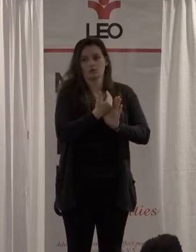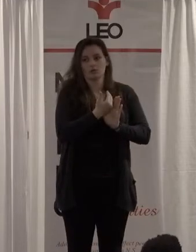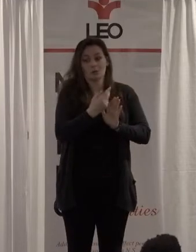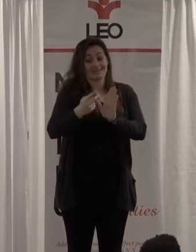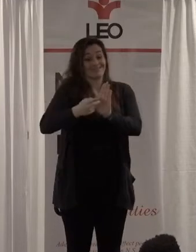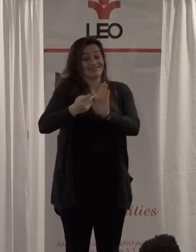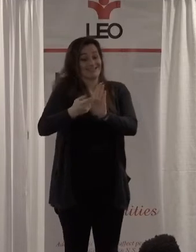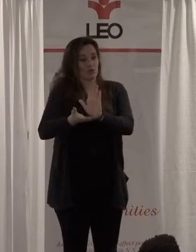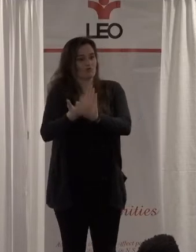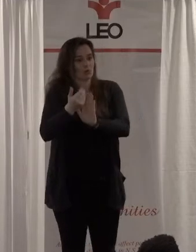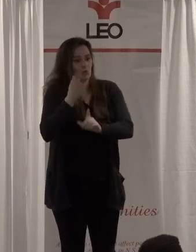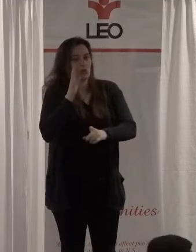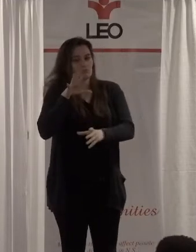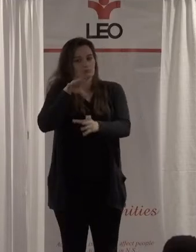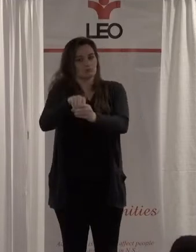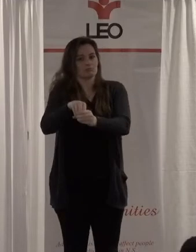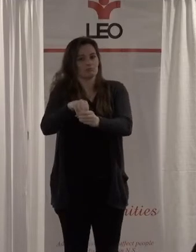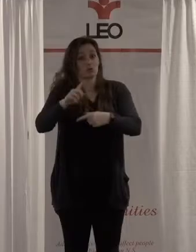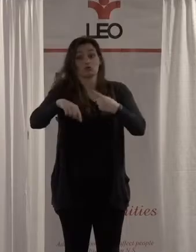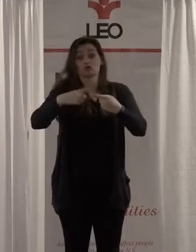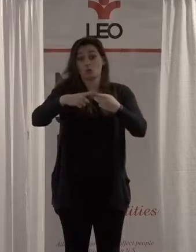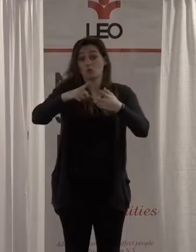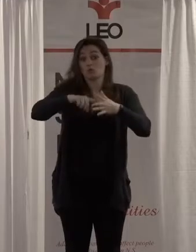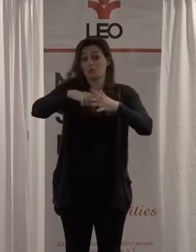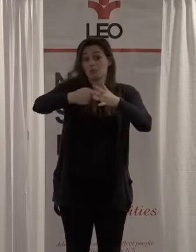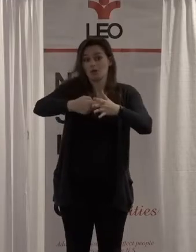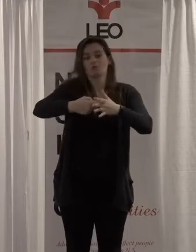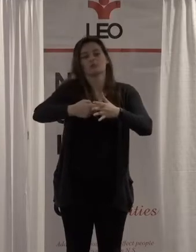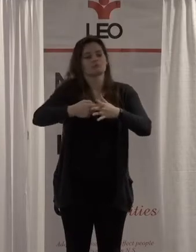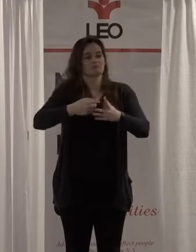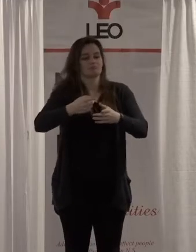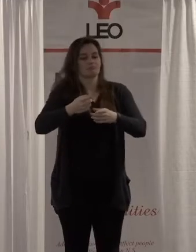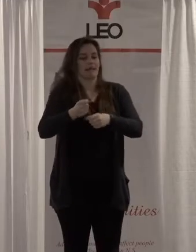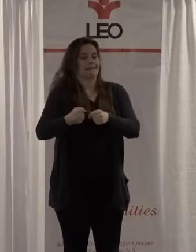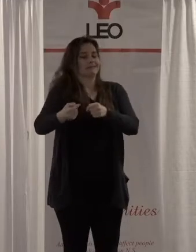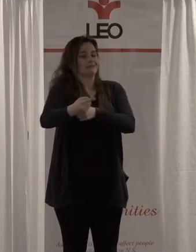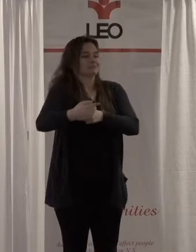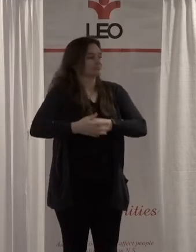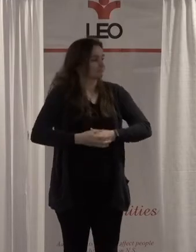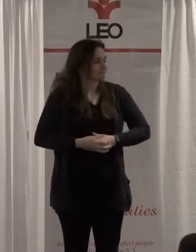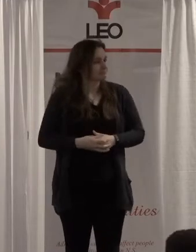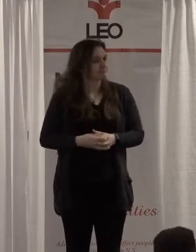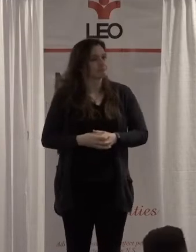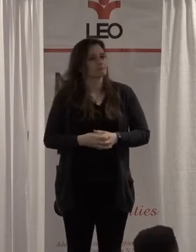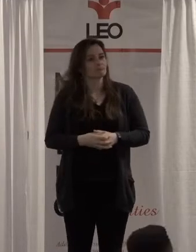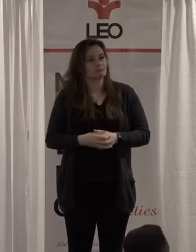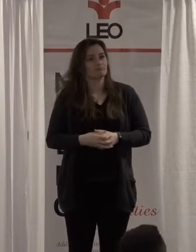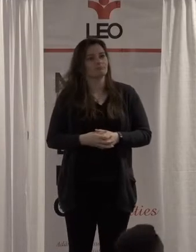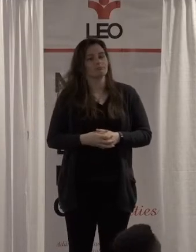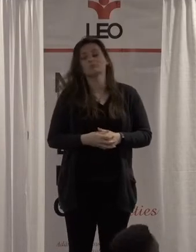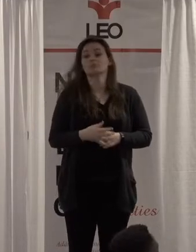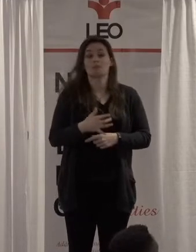THAT WILL BEGIN LATE NEXT YEAR. SO ALSO WE FREQUENTLY MEET WITH OTHER ORGANIZATIONS